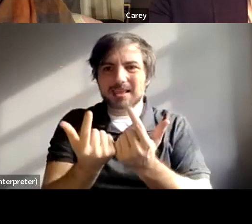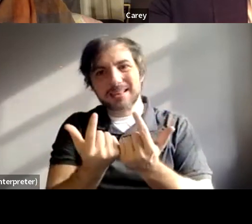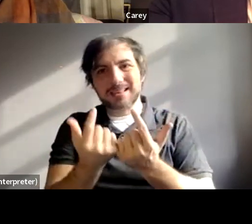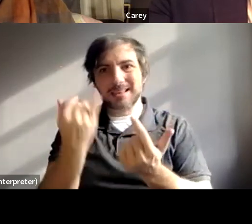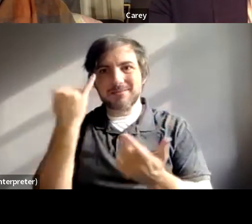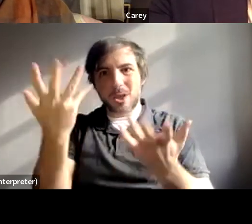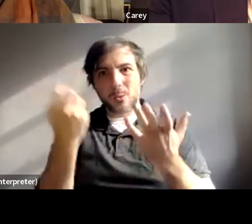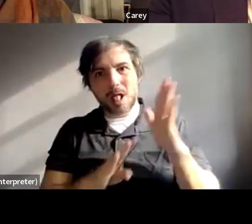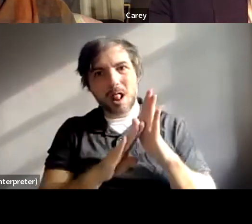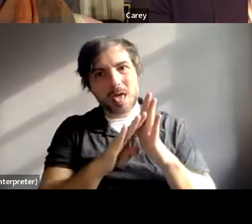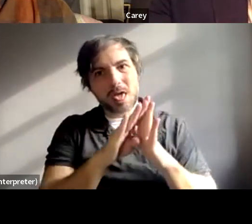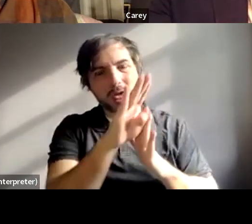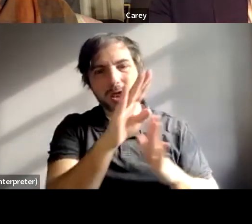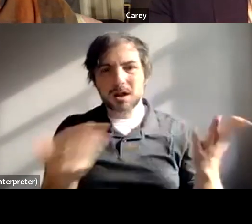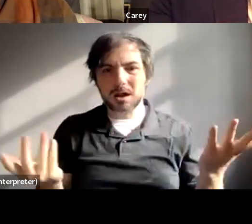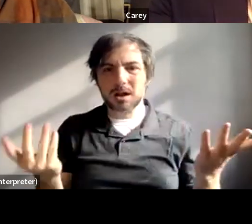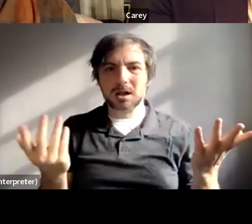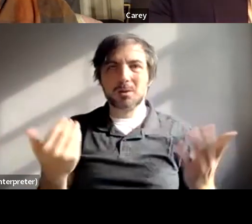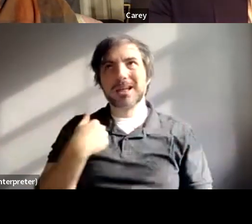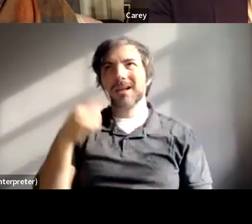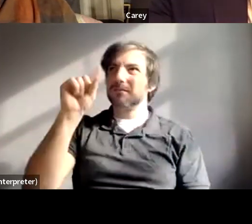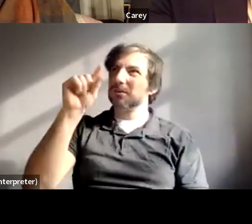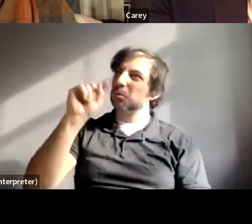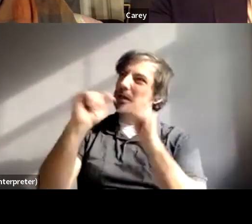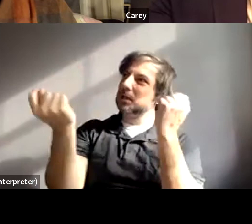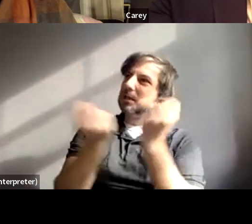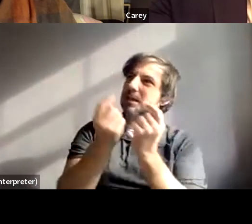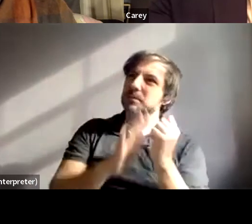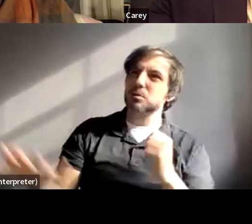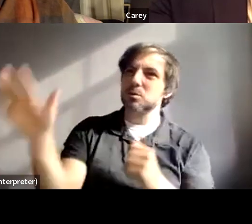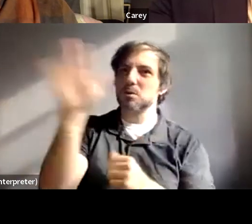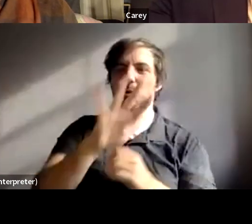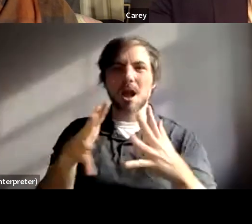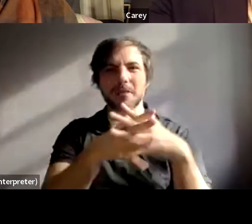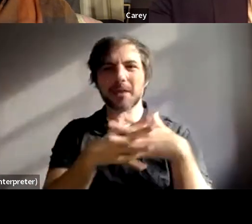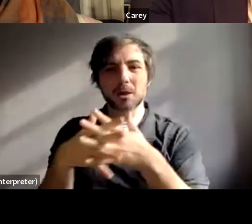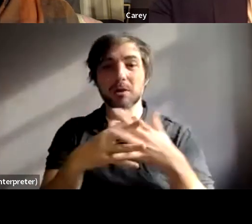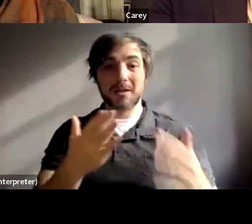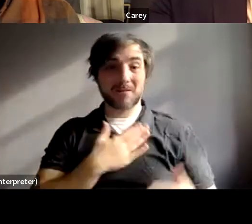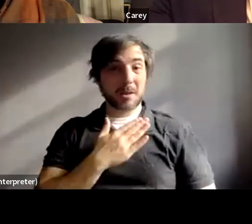I want to say 20 teams across the country. From my perspective, I